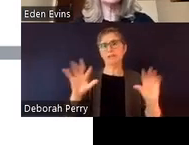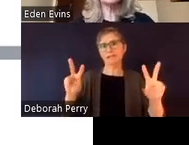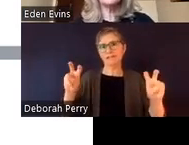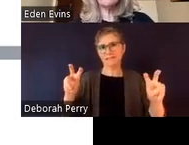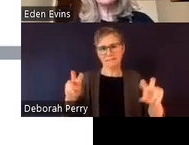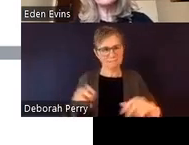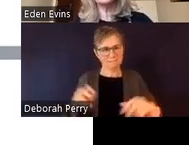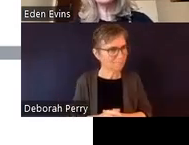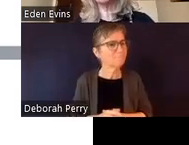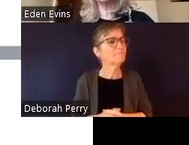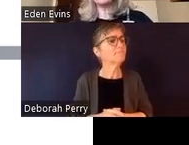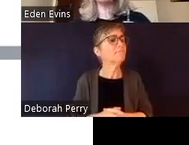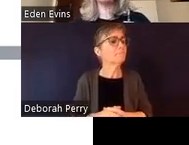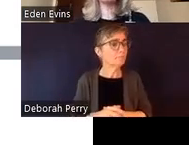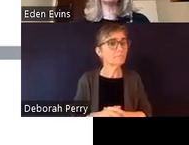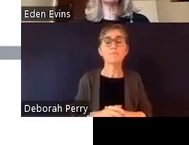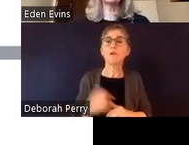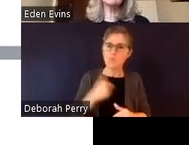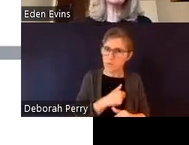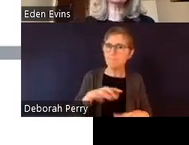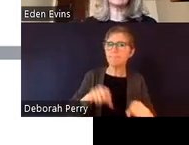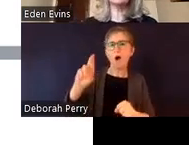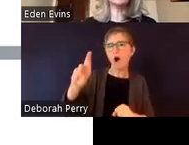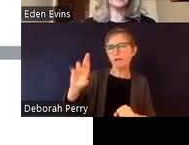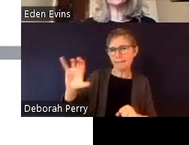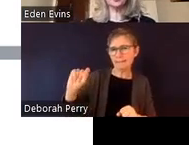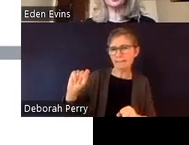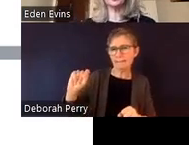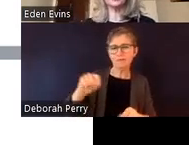we did a randomized control trial of people who were seeking cannabis but hadn't started using